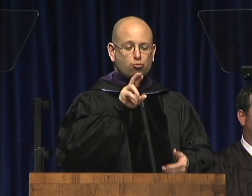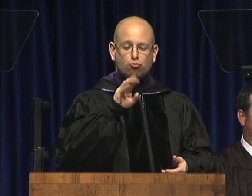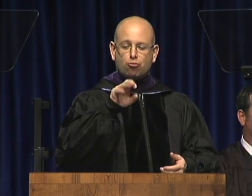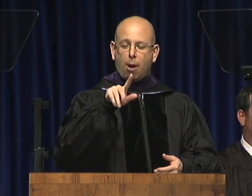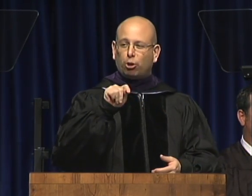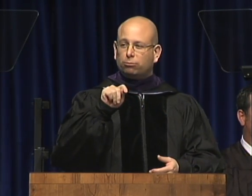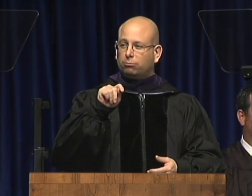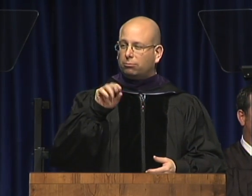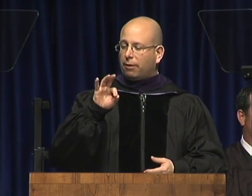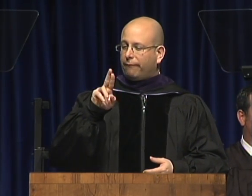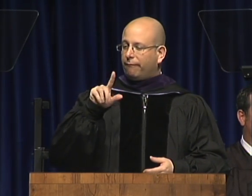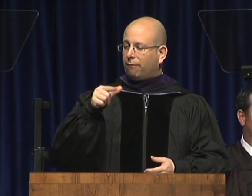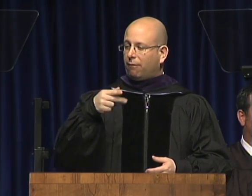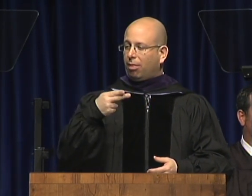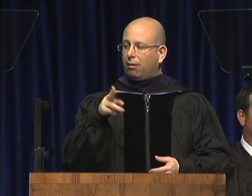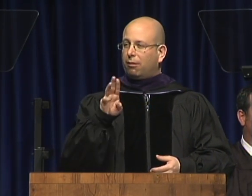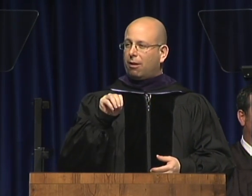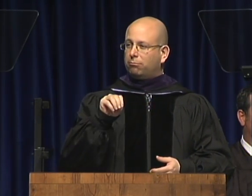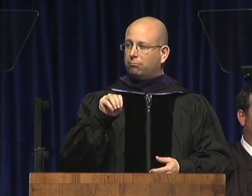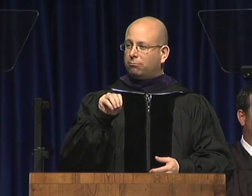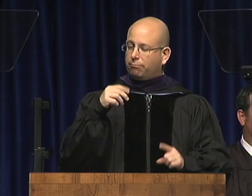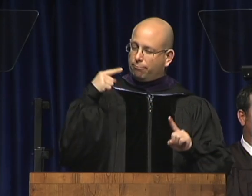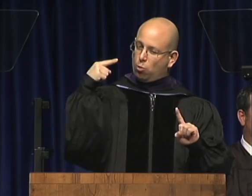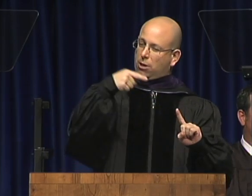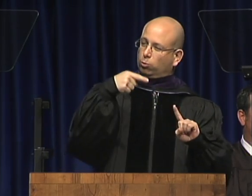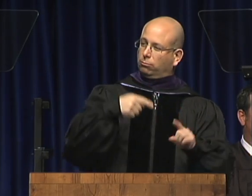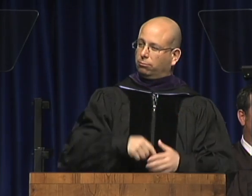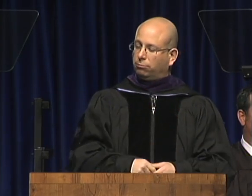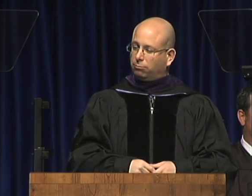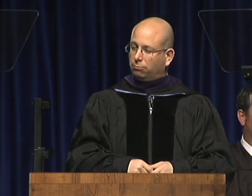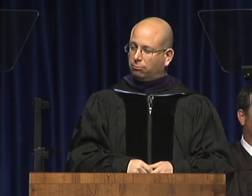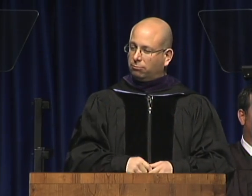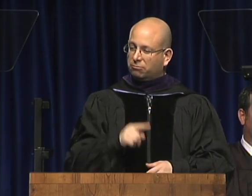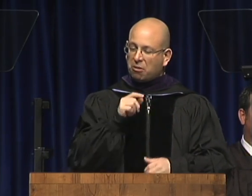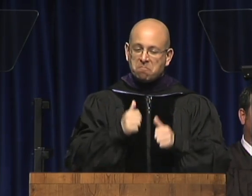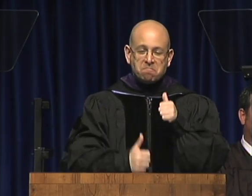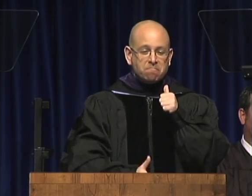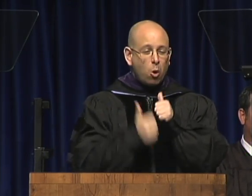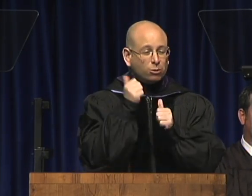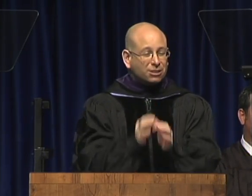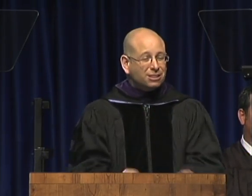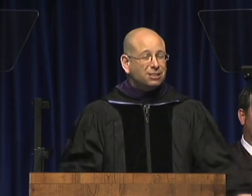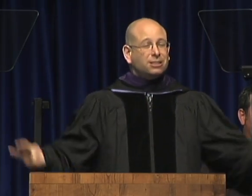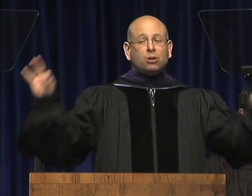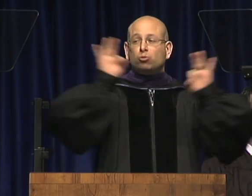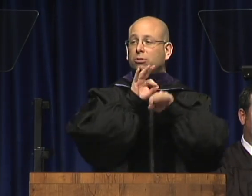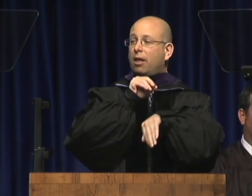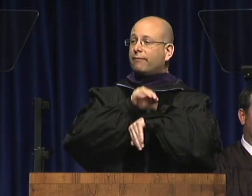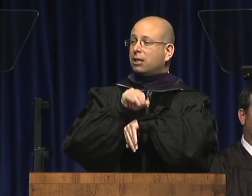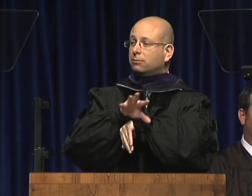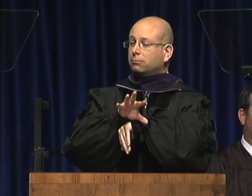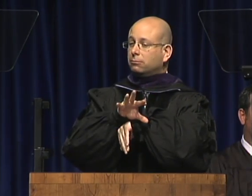As the writer Robert Fulghum pointed out, the most essential advice